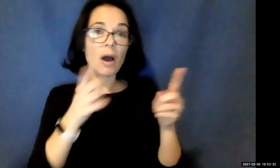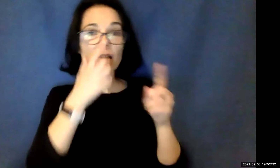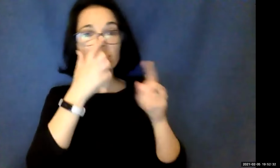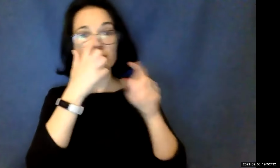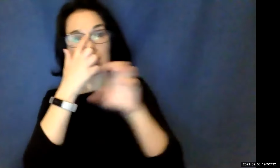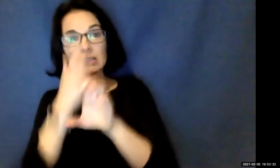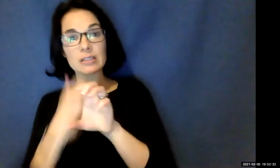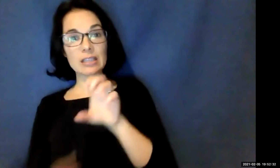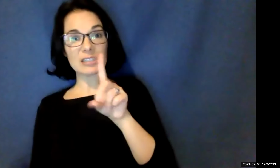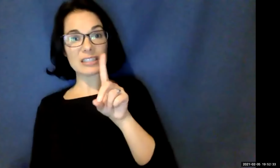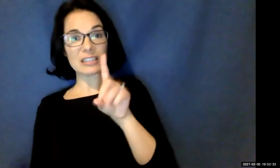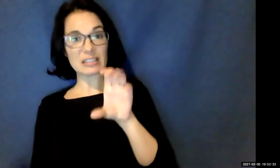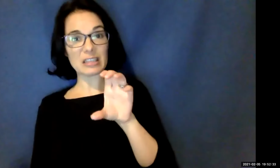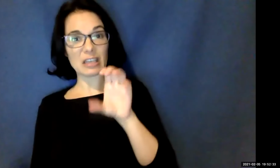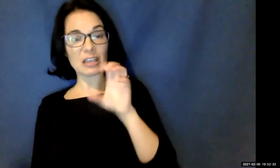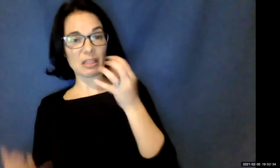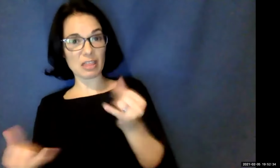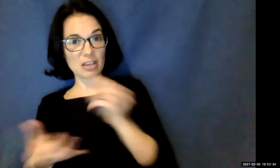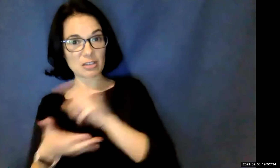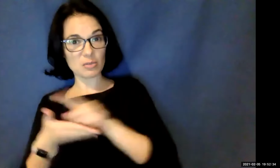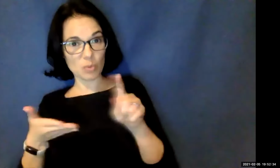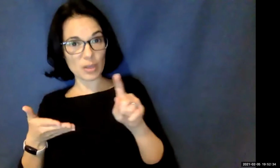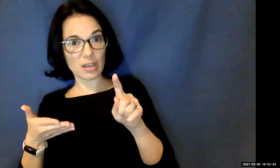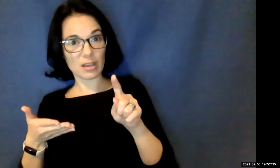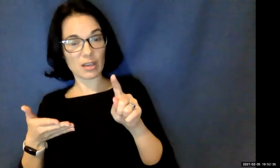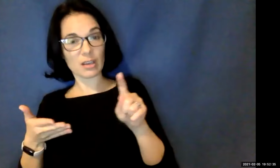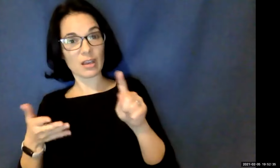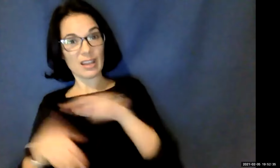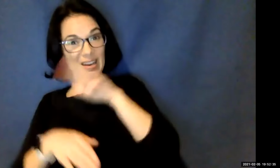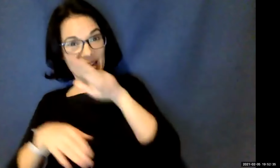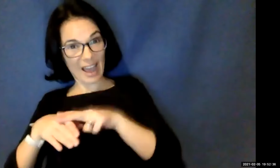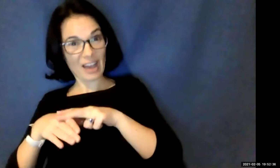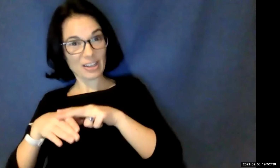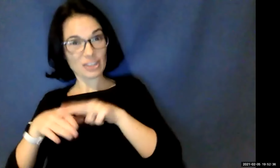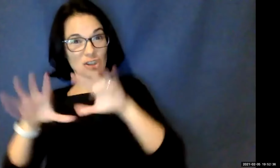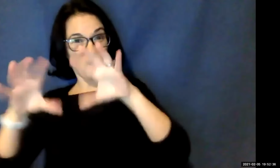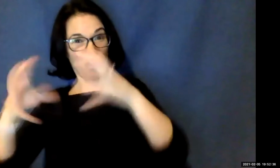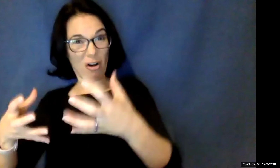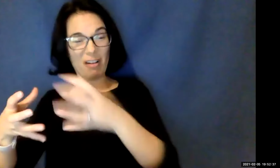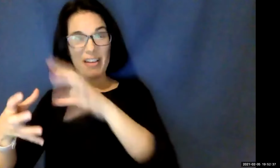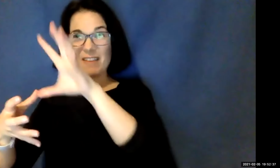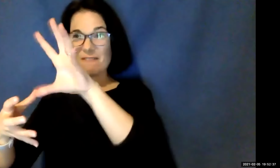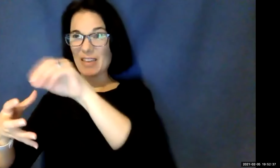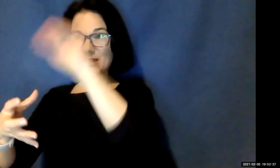week came out saying that of all national data, about half of the race ethnicity data was missing.